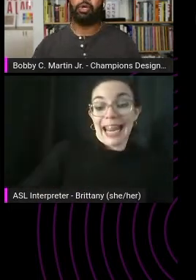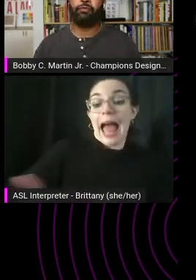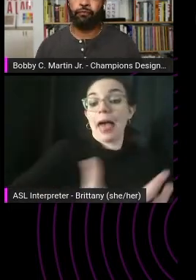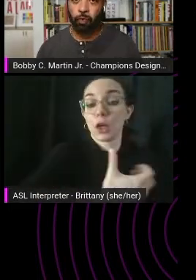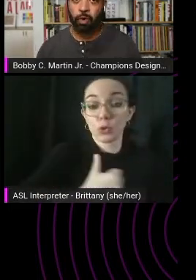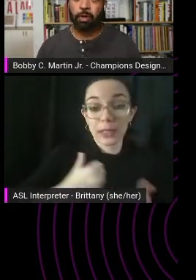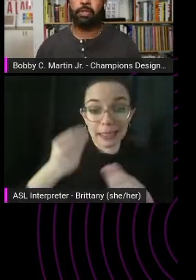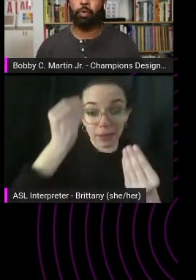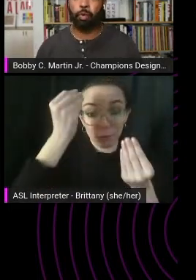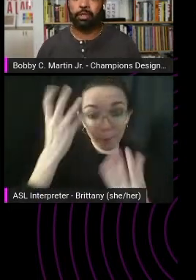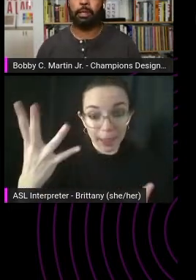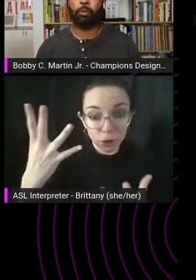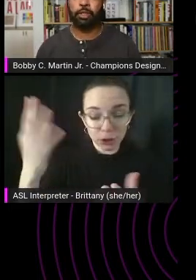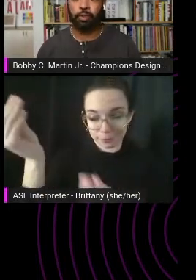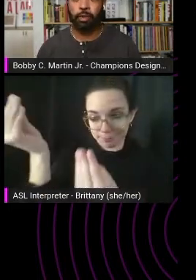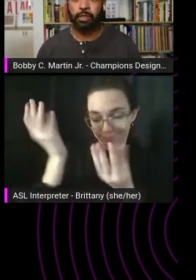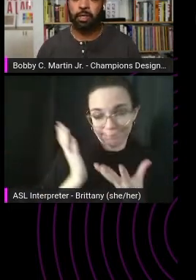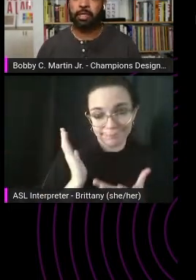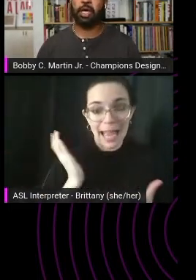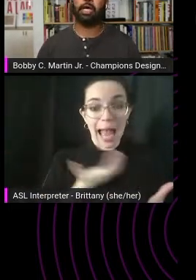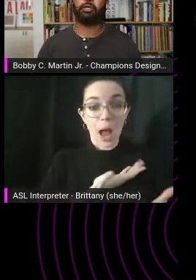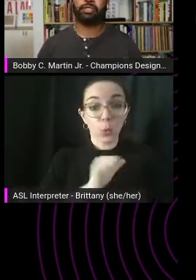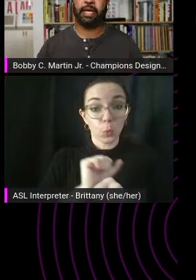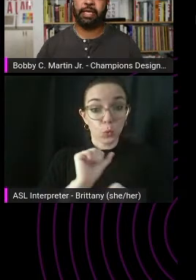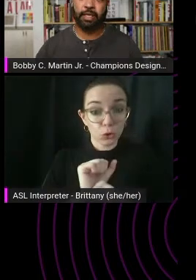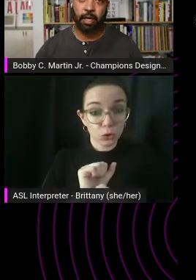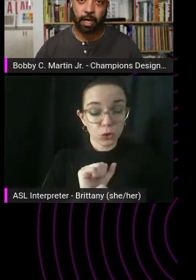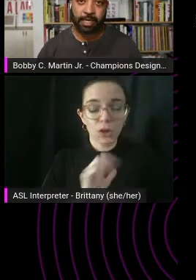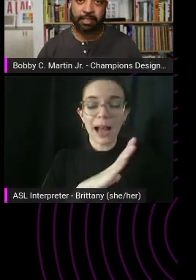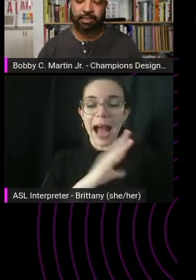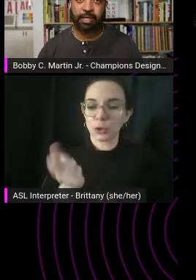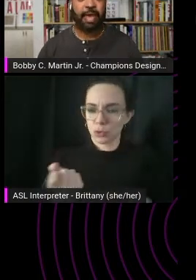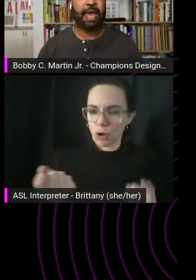to inform the work that we're doing, to understand the audience,